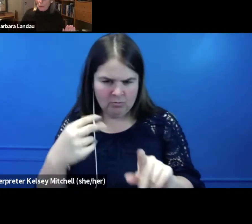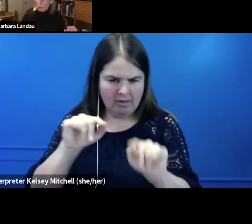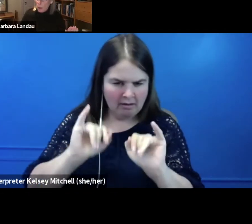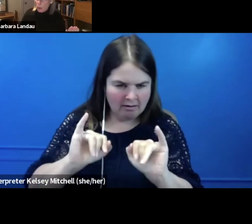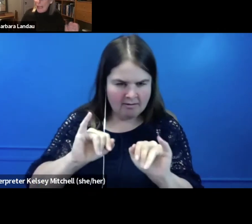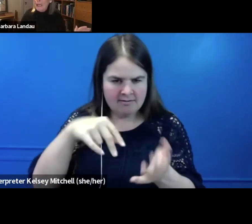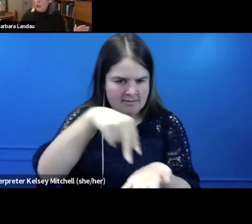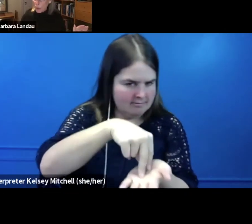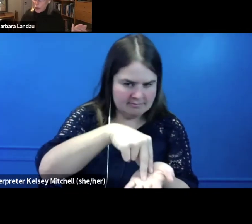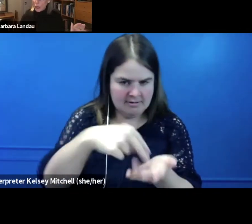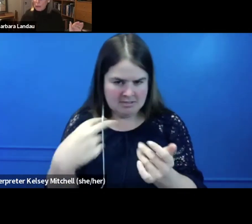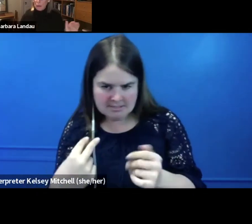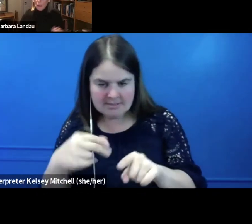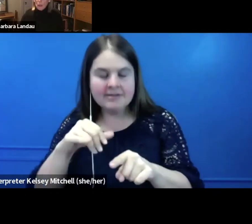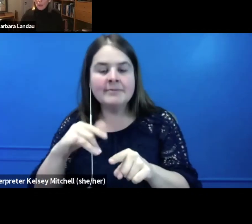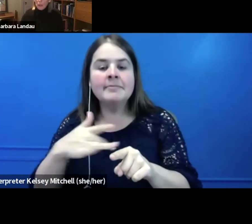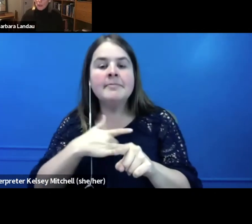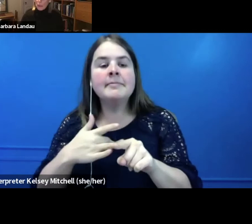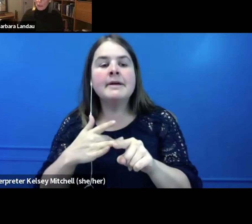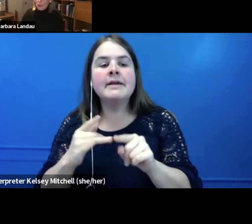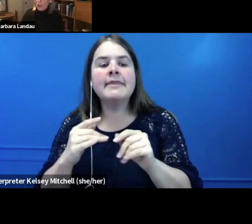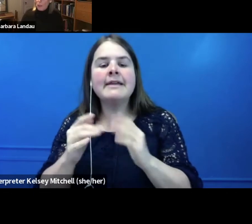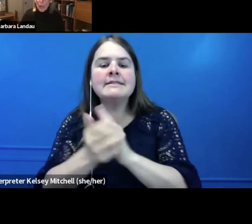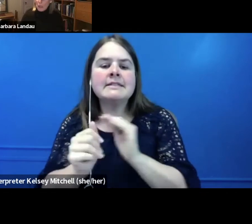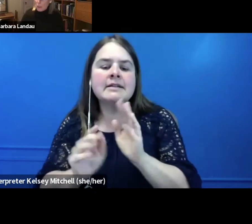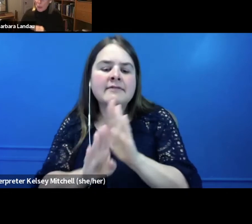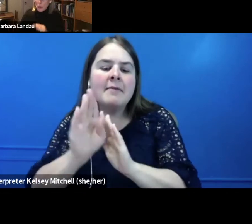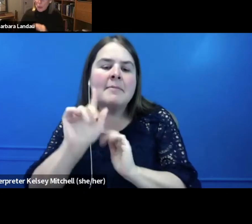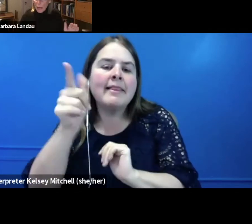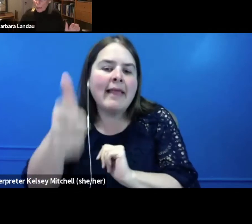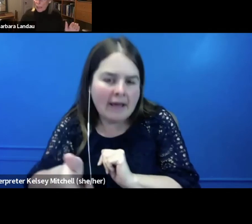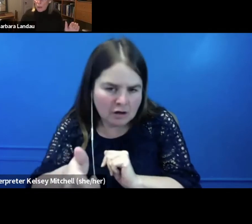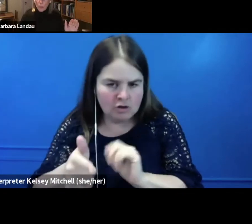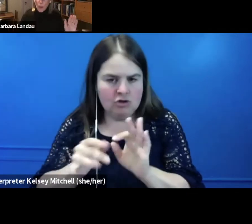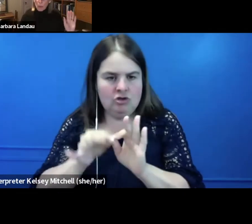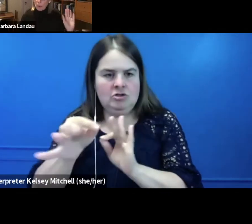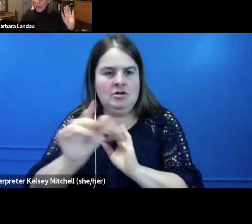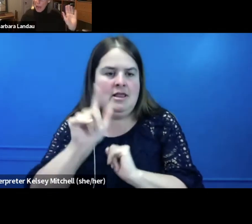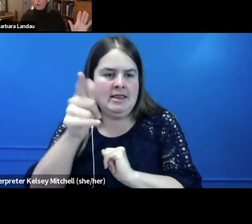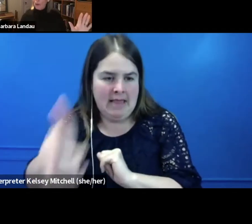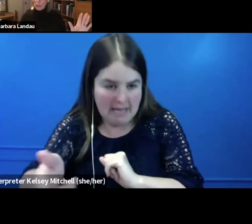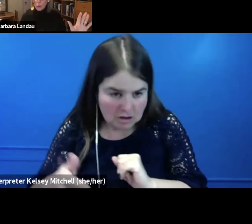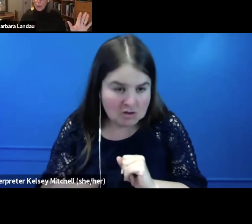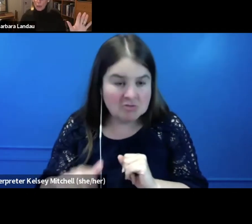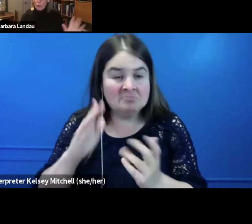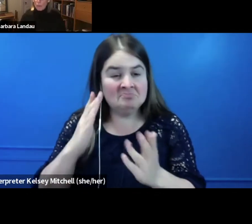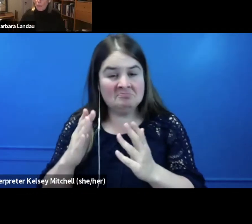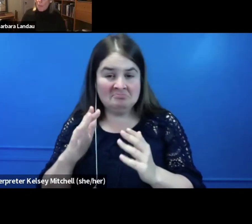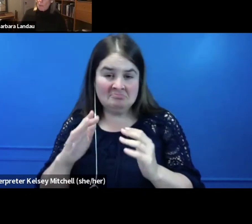more late emerging typical development asymptotes way later